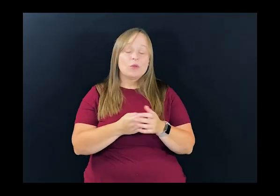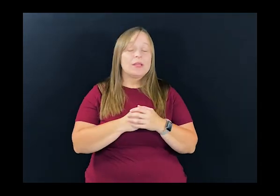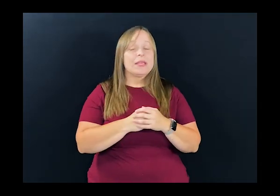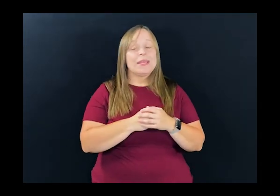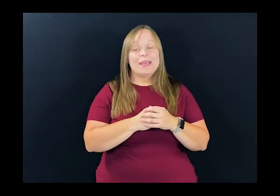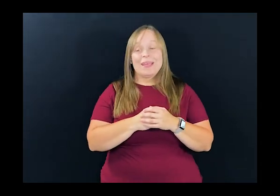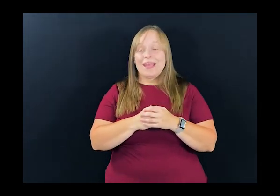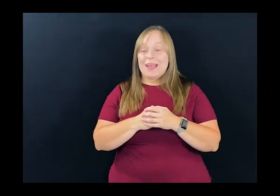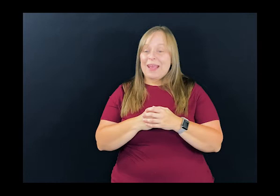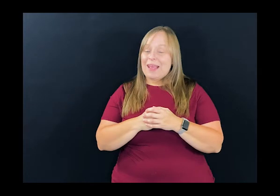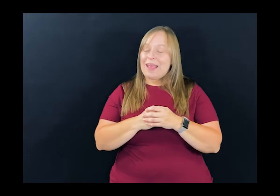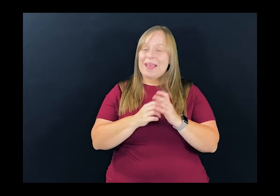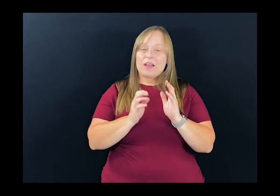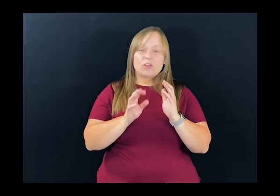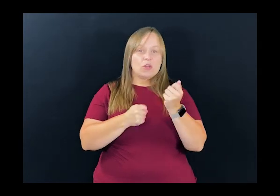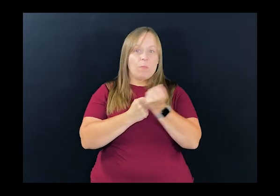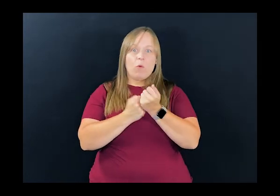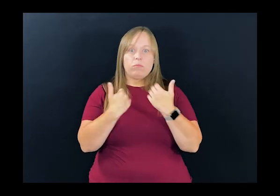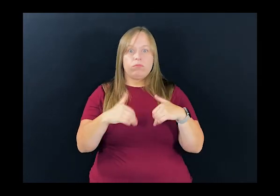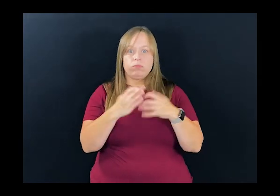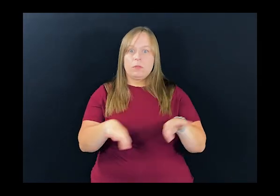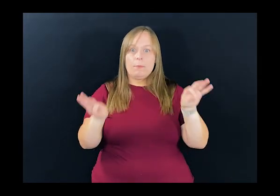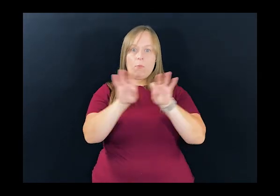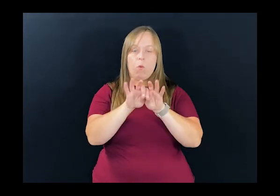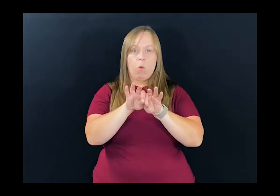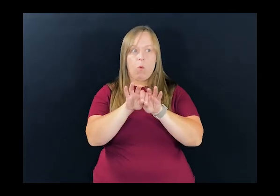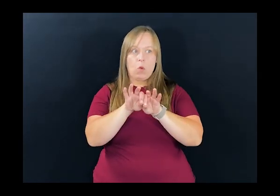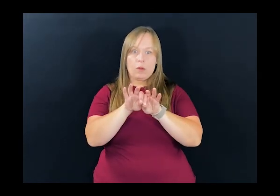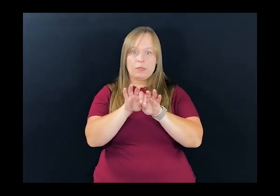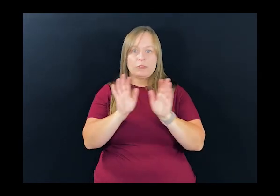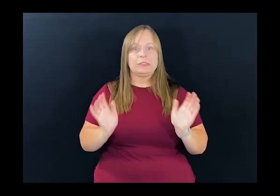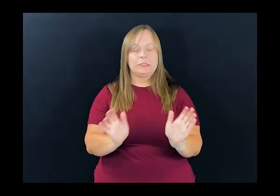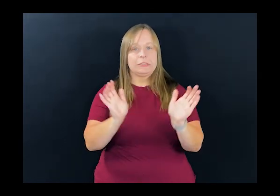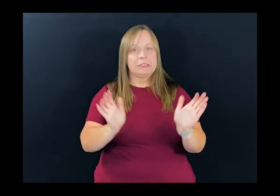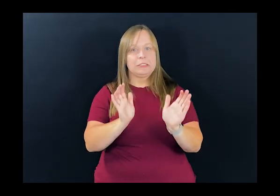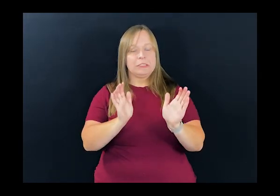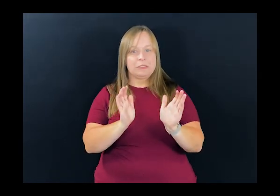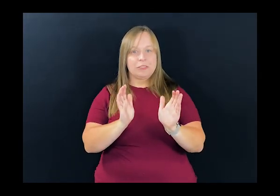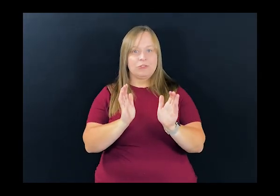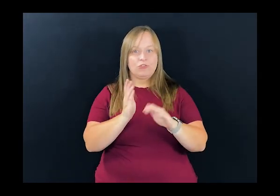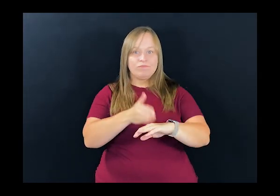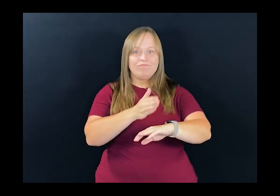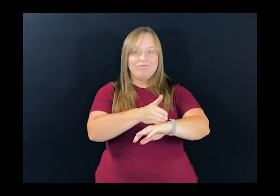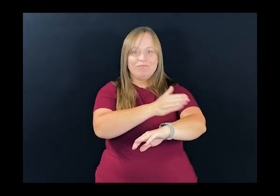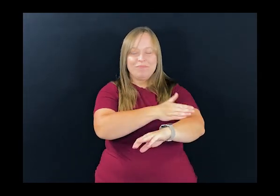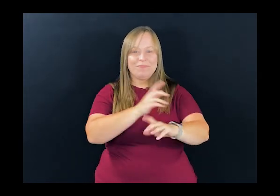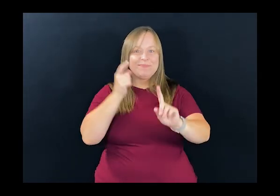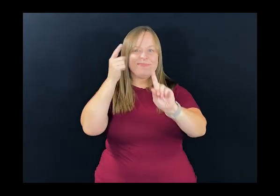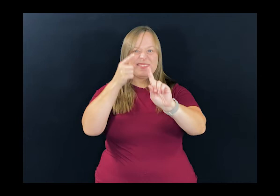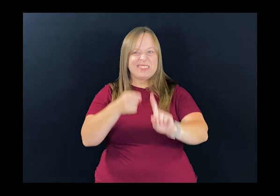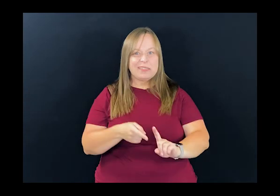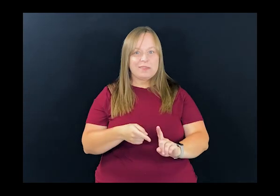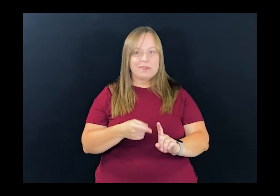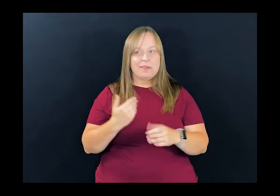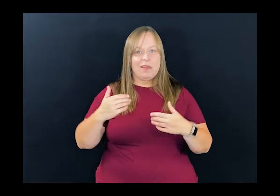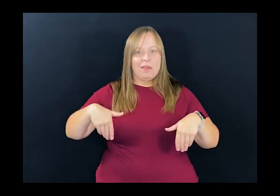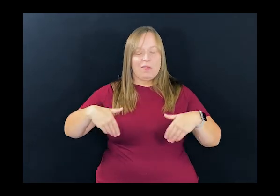So yes, support is extremely important to help us sort of move forward some of the initiatives that we have in the pipeline that we're not able